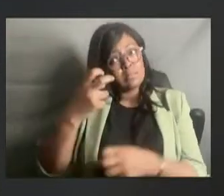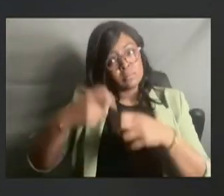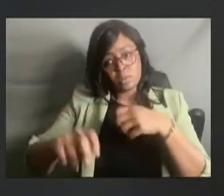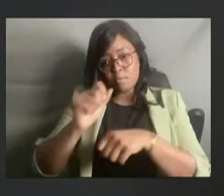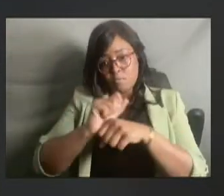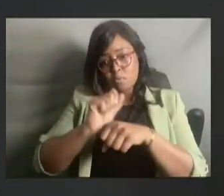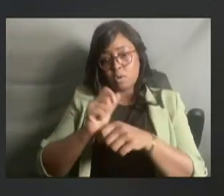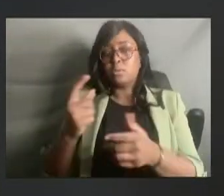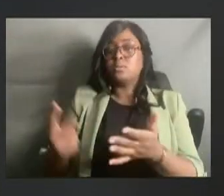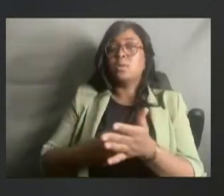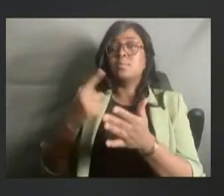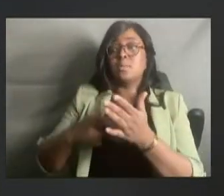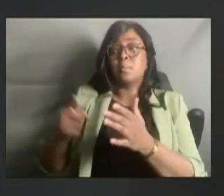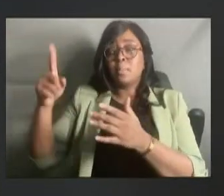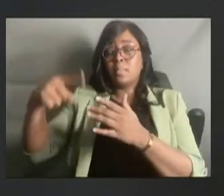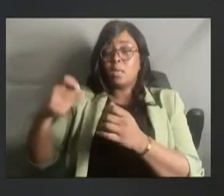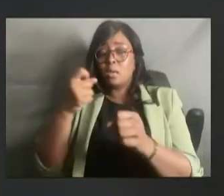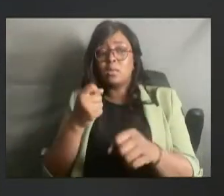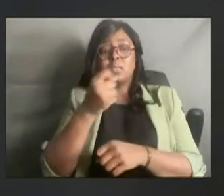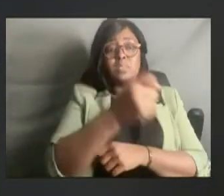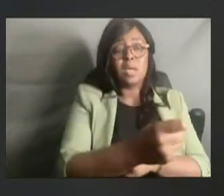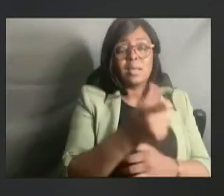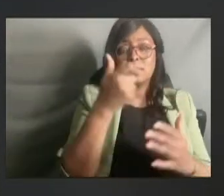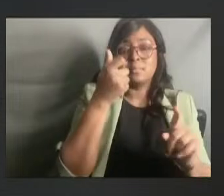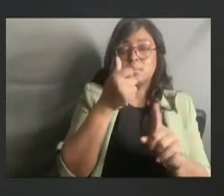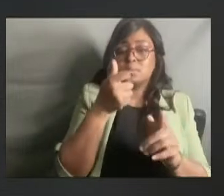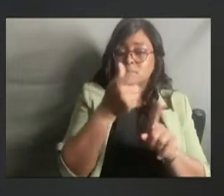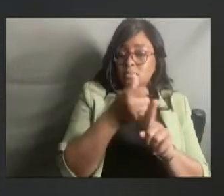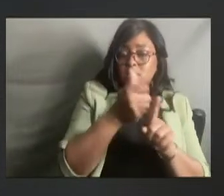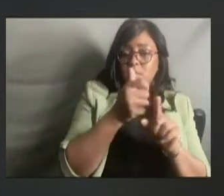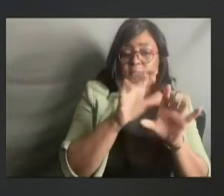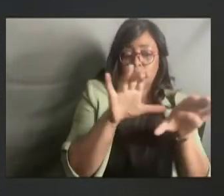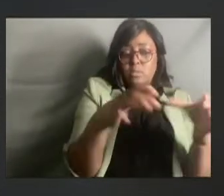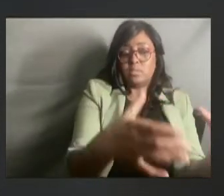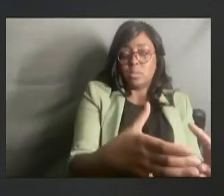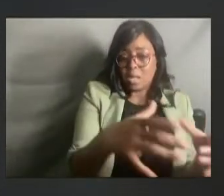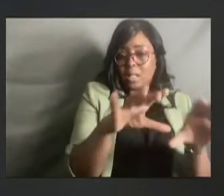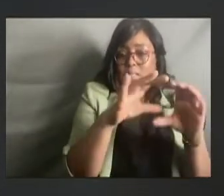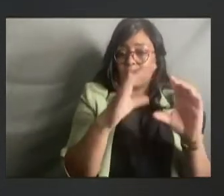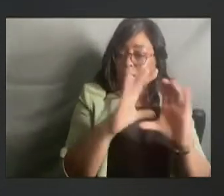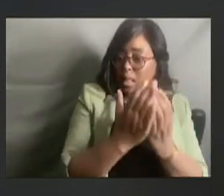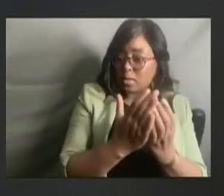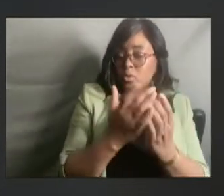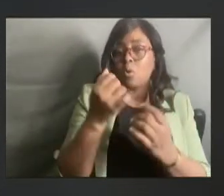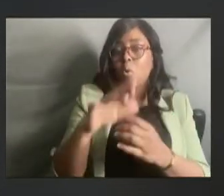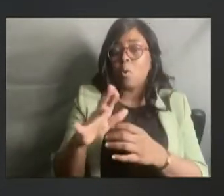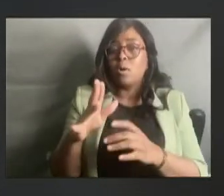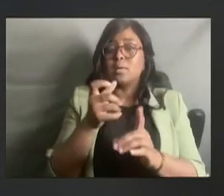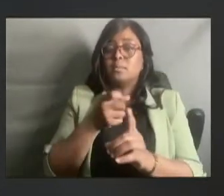hours during the day. It's tough work. Sometimes they're assigned